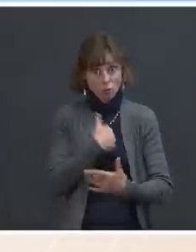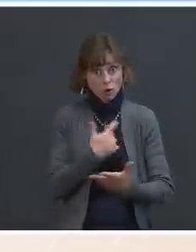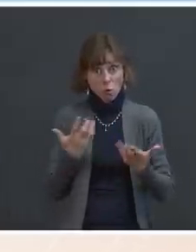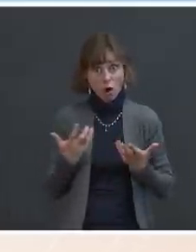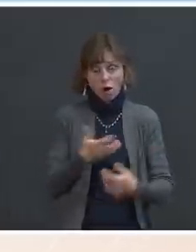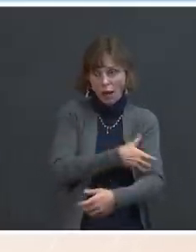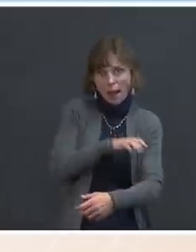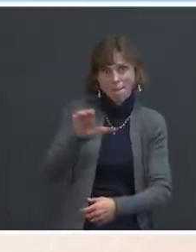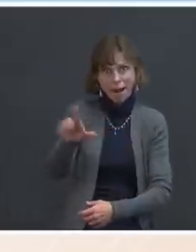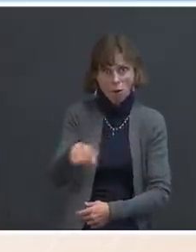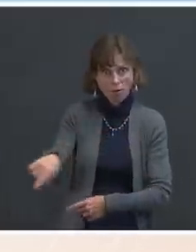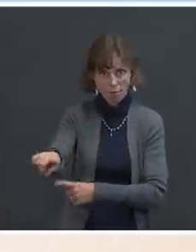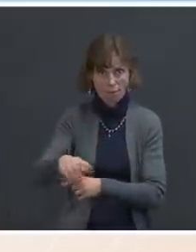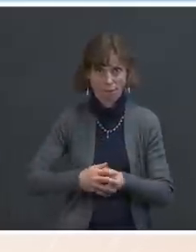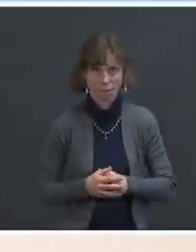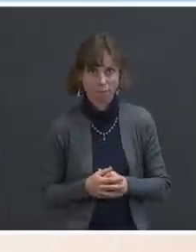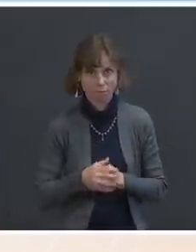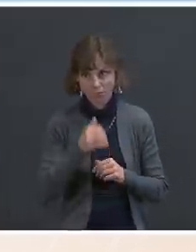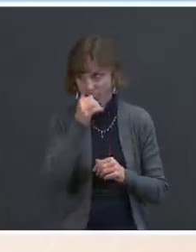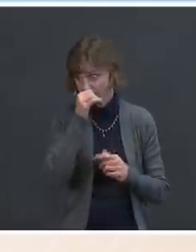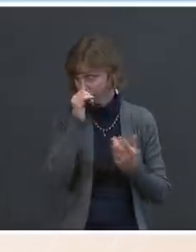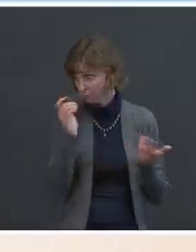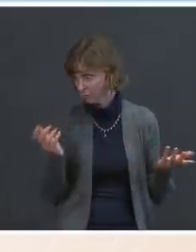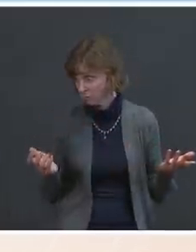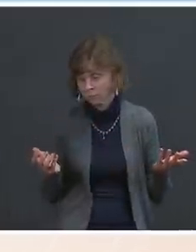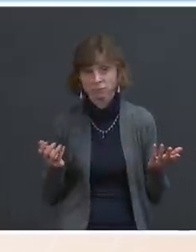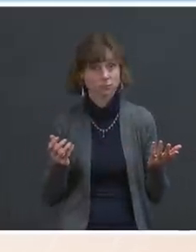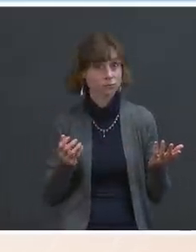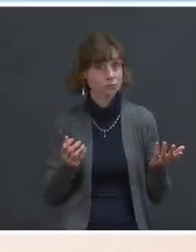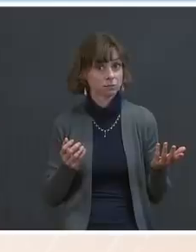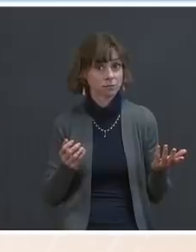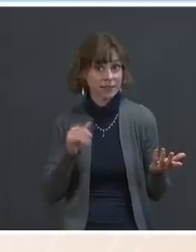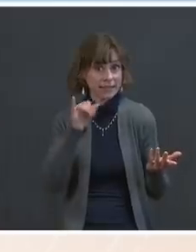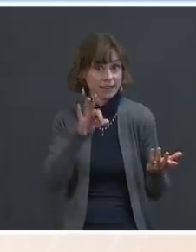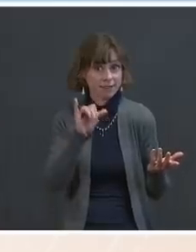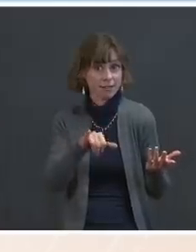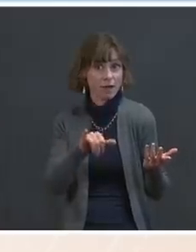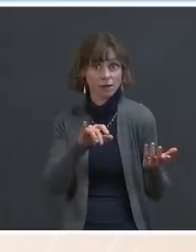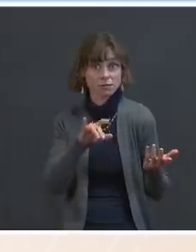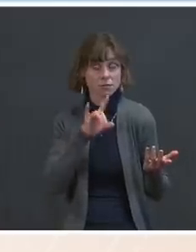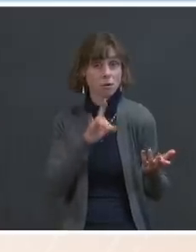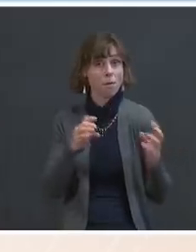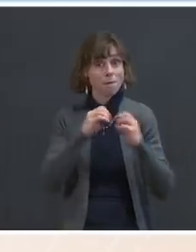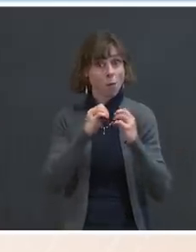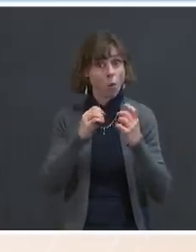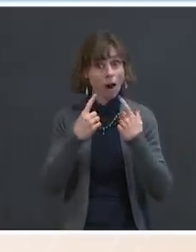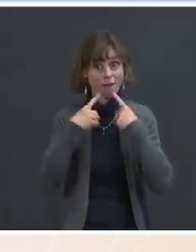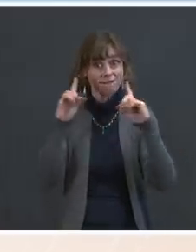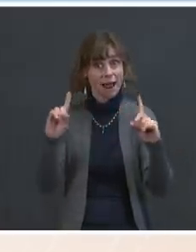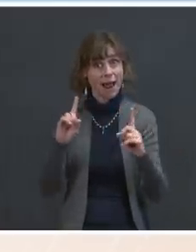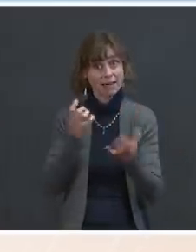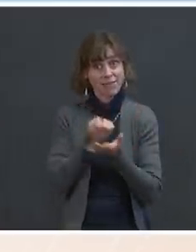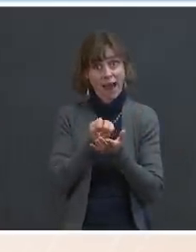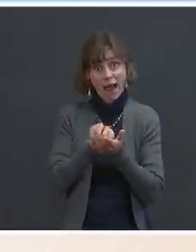whether that's more effective, you know, economic support; whether it's training for young people;